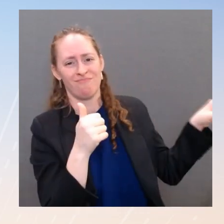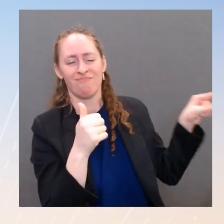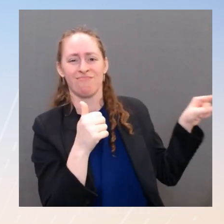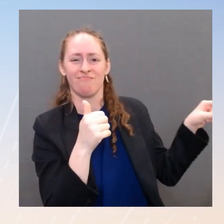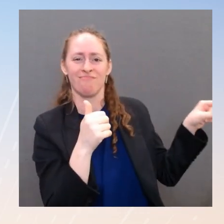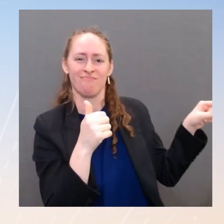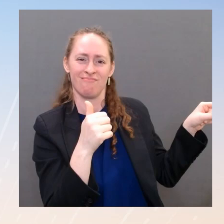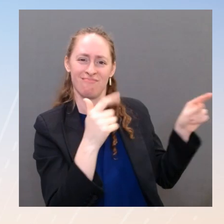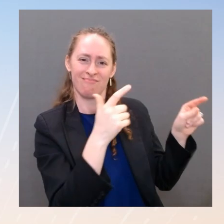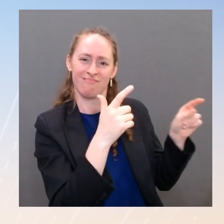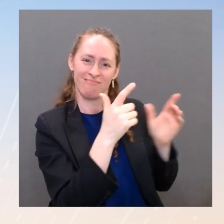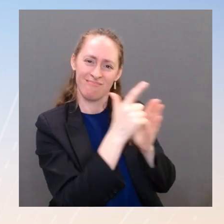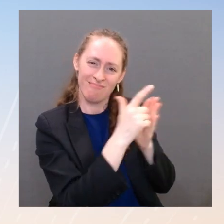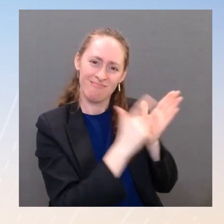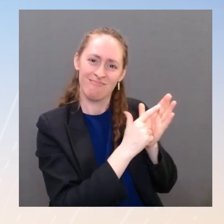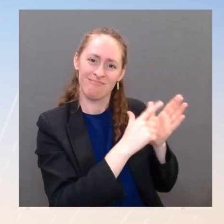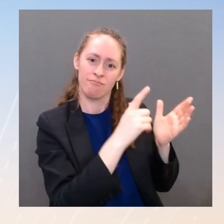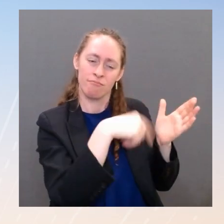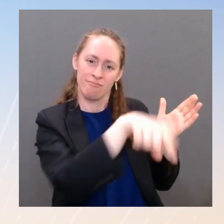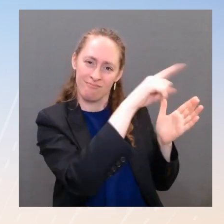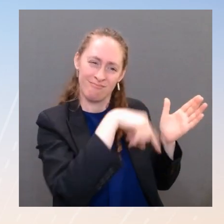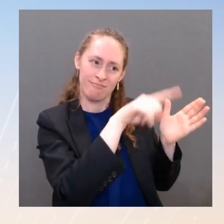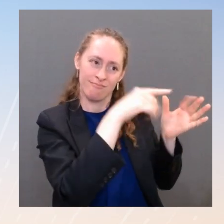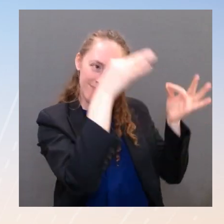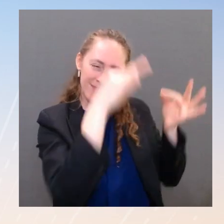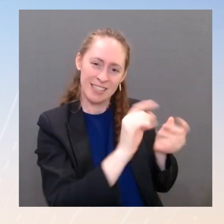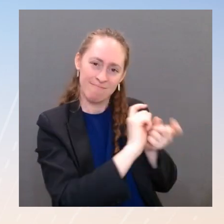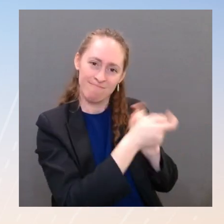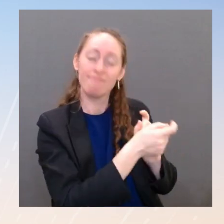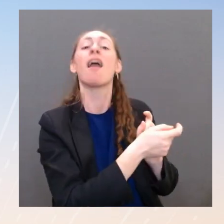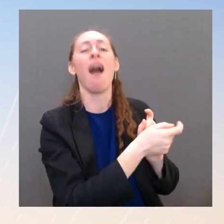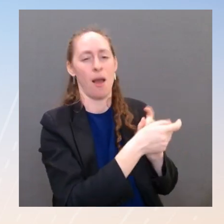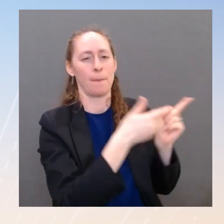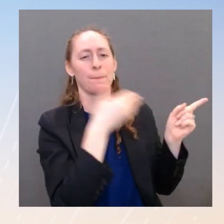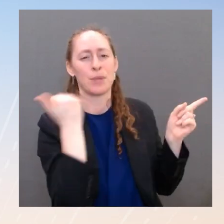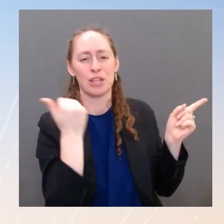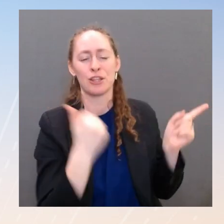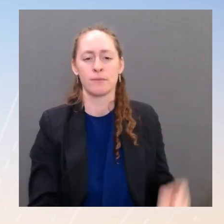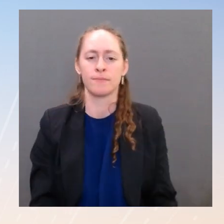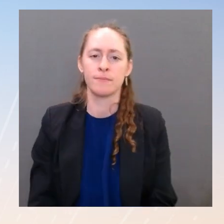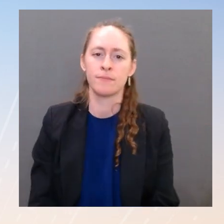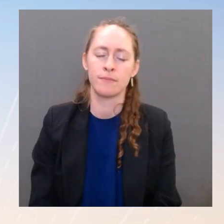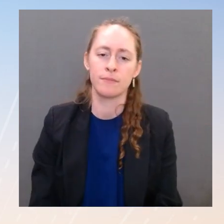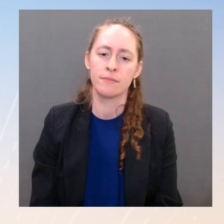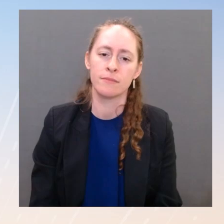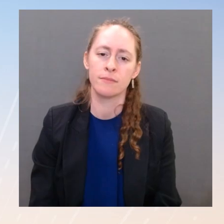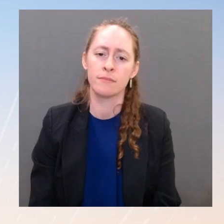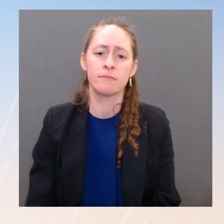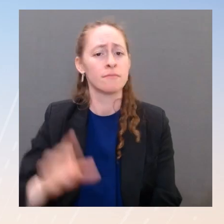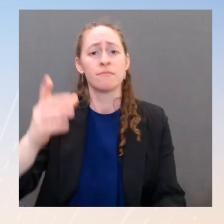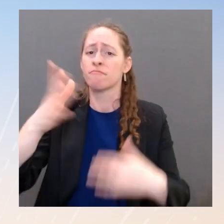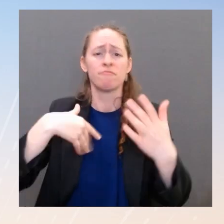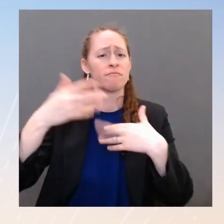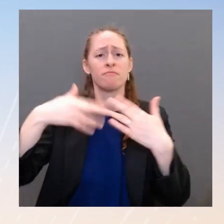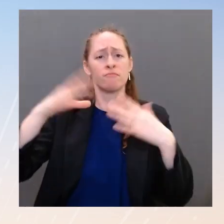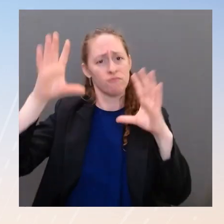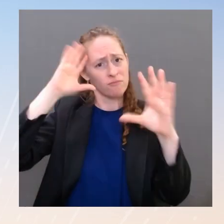[sic] -- consider using his executive authority capacity and capabilities throughout his presidency. But I wouldn't say it's choosing between.